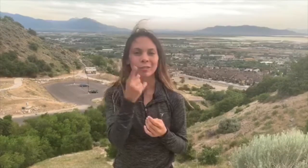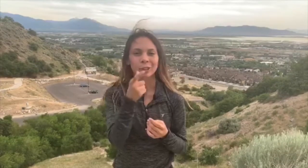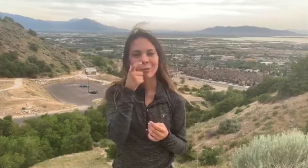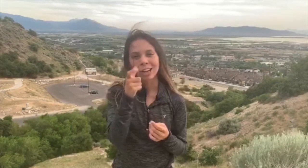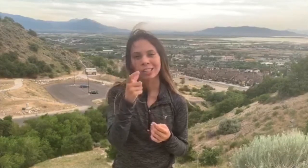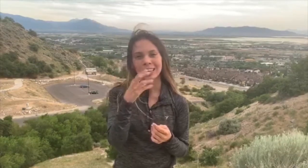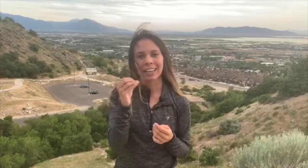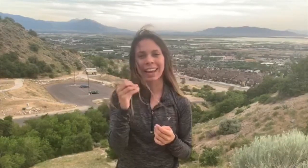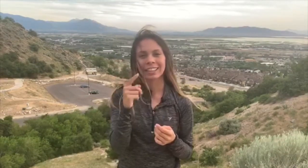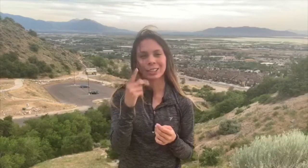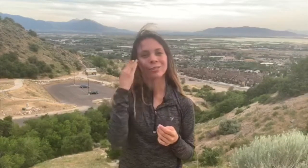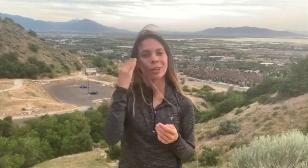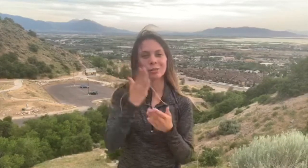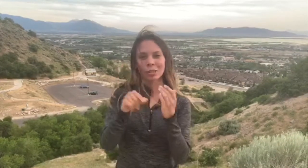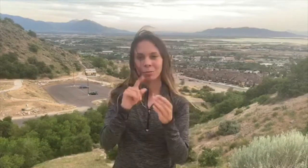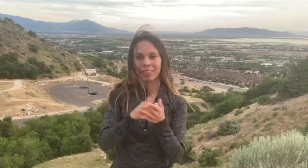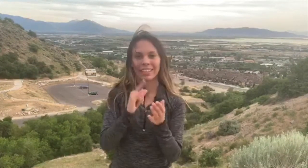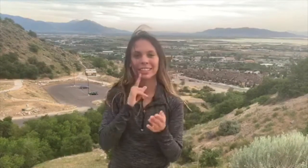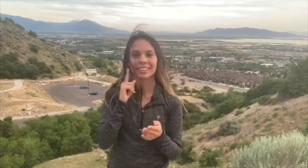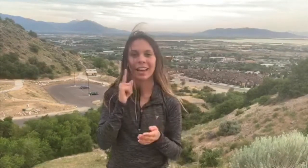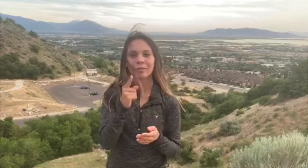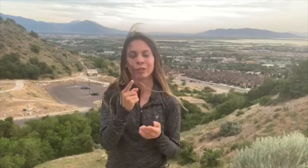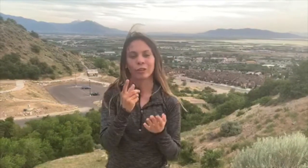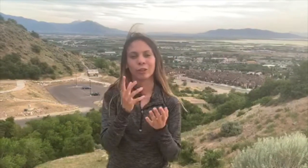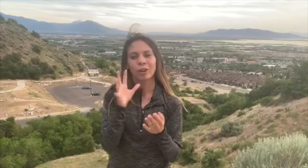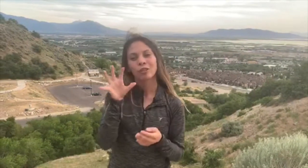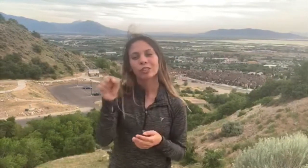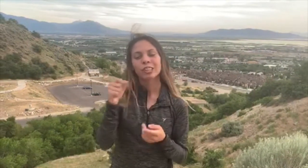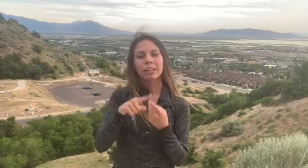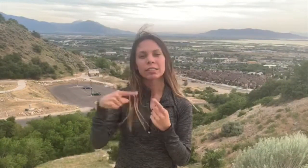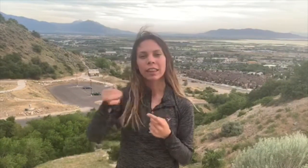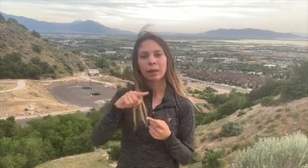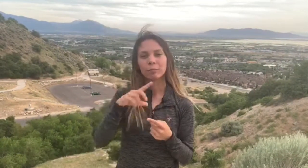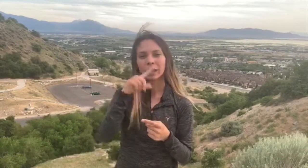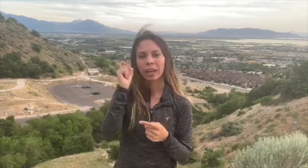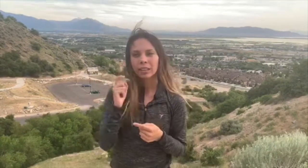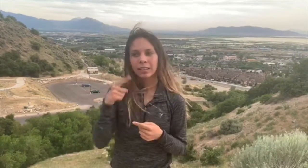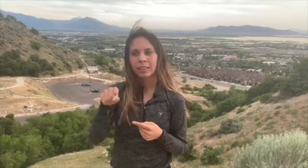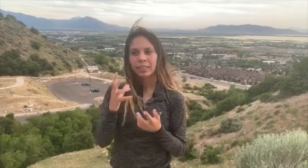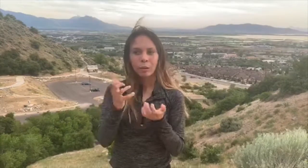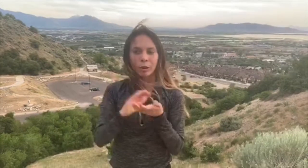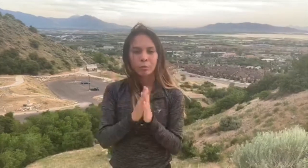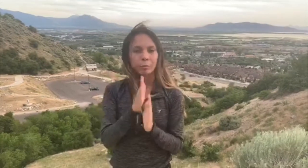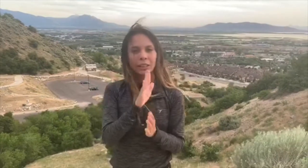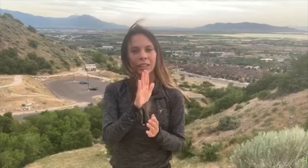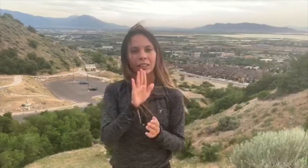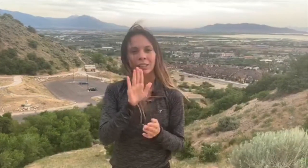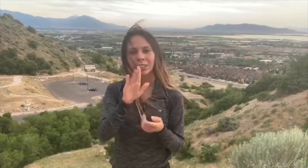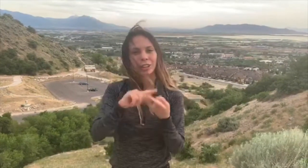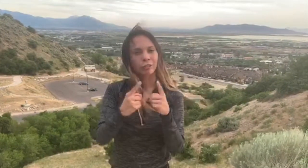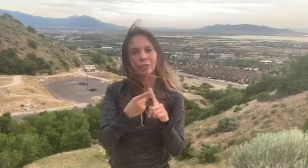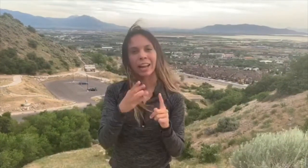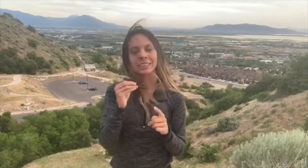And maybe if you're watching, and you know someone that is deaf You'll reach out to them. Because they want to be your friend.